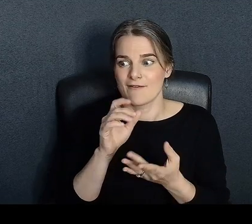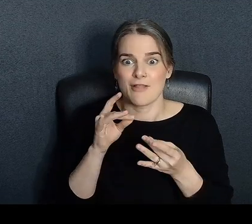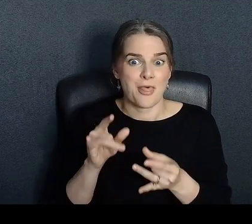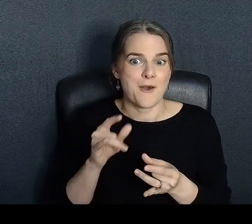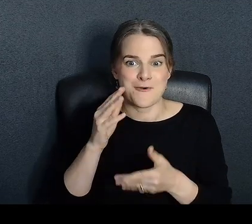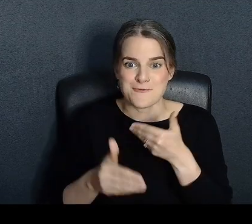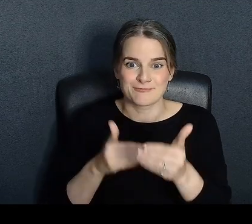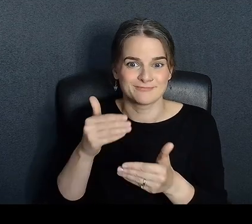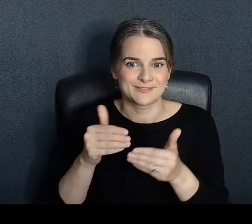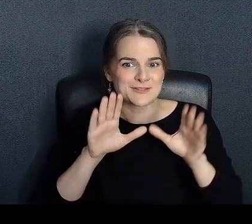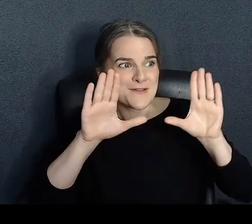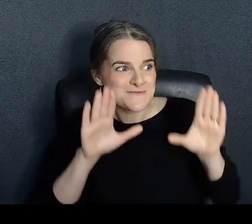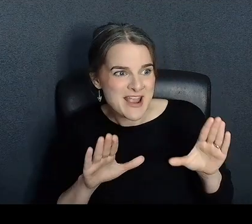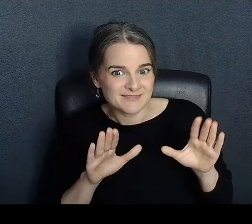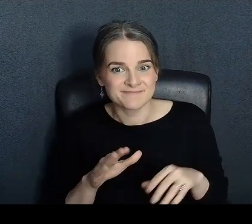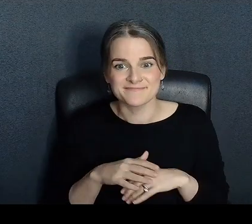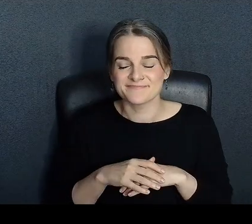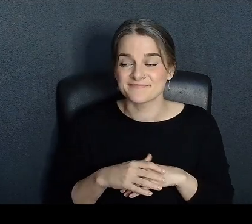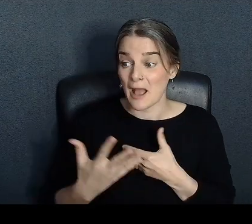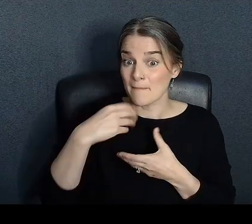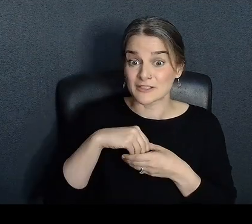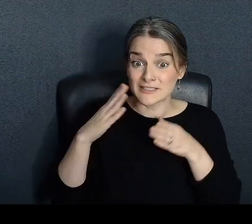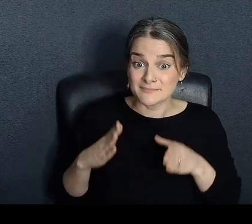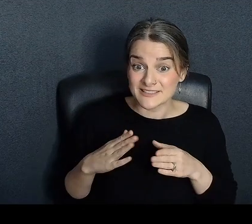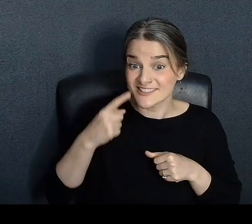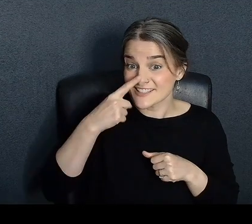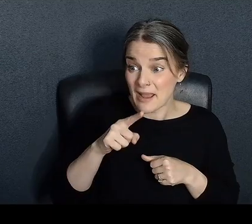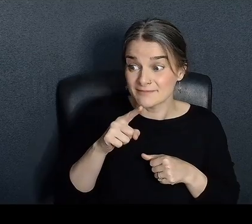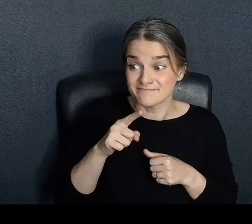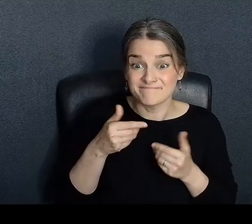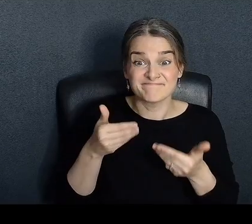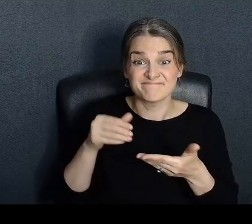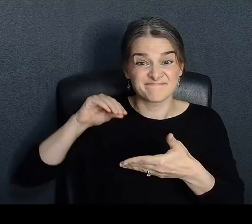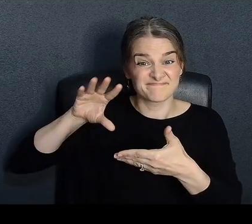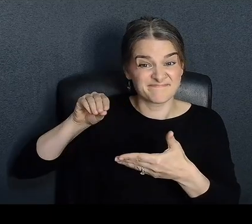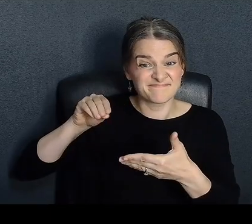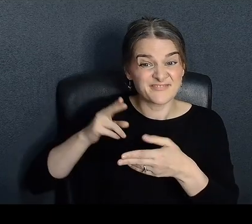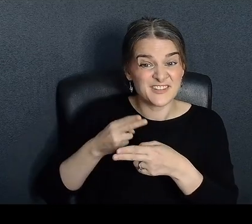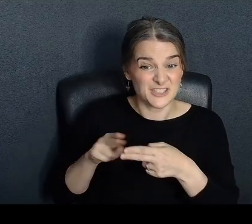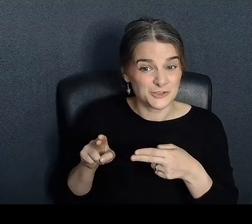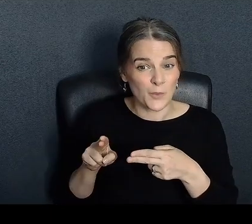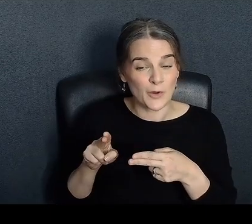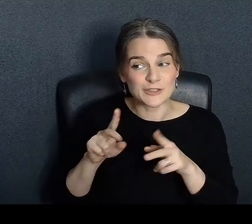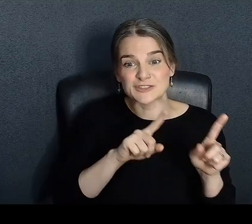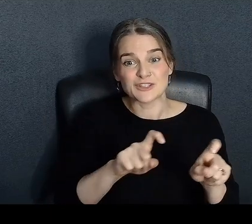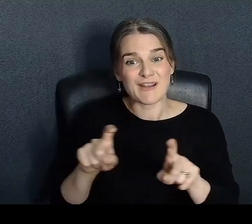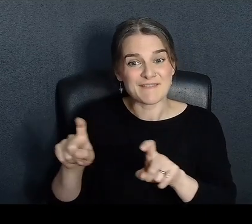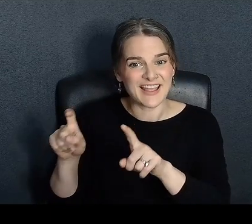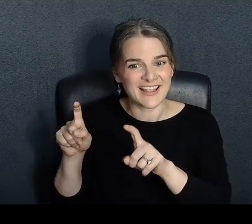if you would take a short survey, we would really appreciate that. There's a QR code there.